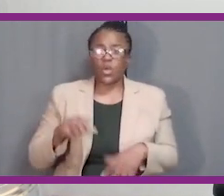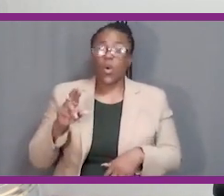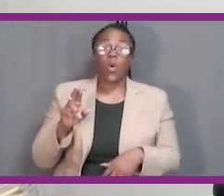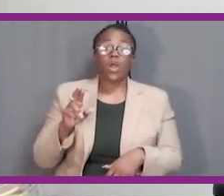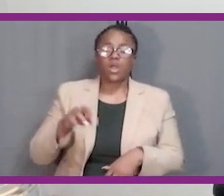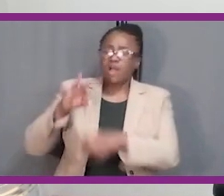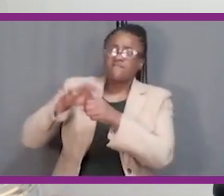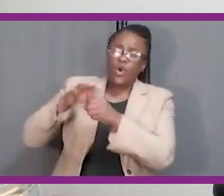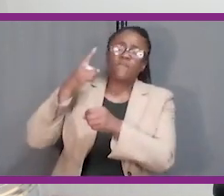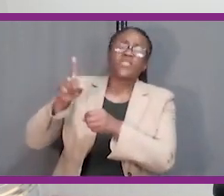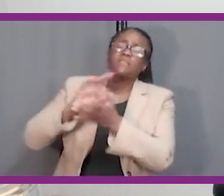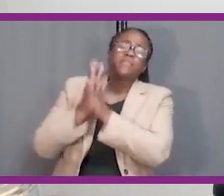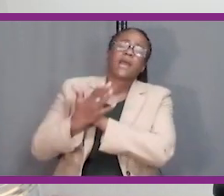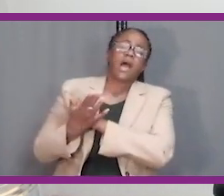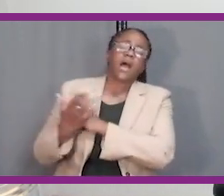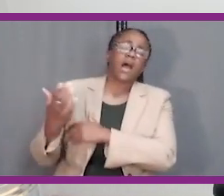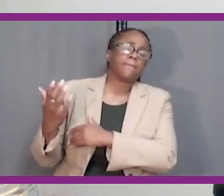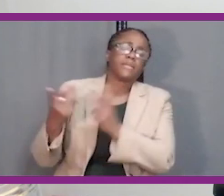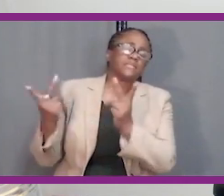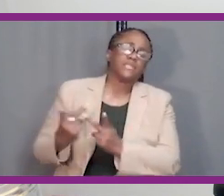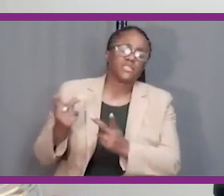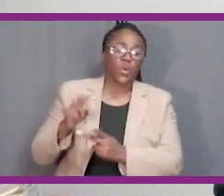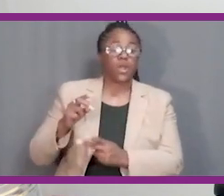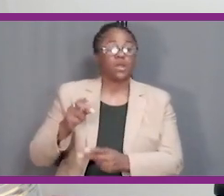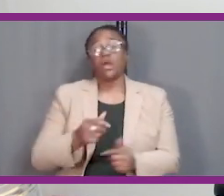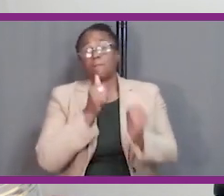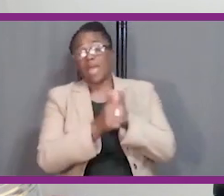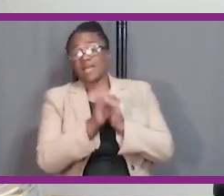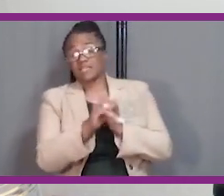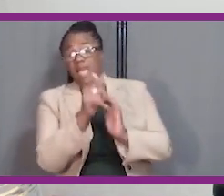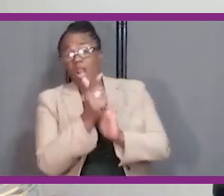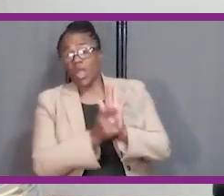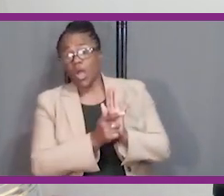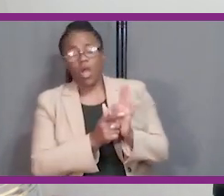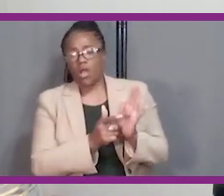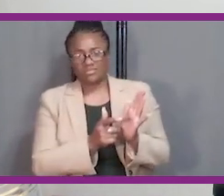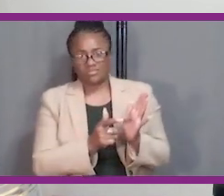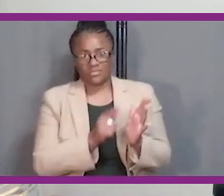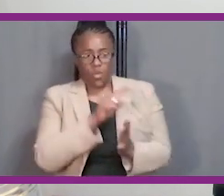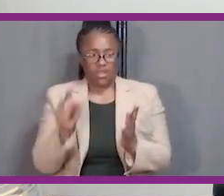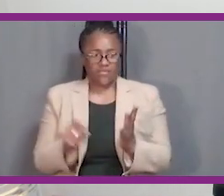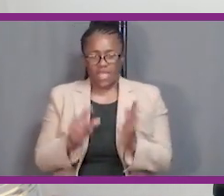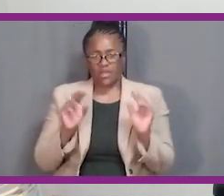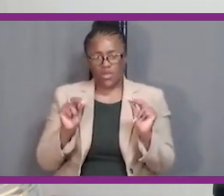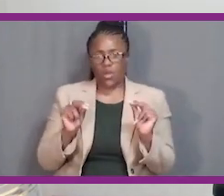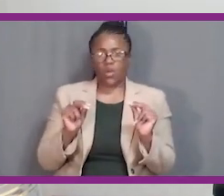saying, "Well, our goal is to end white supremacy or to end the patriarchy." And that is going to